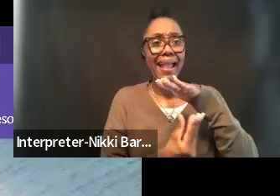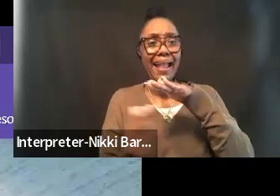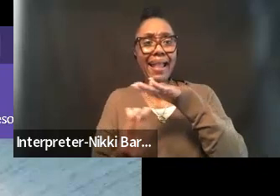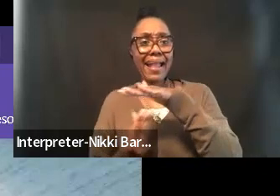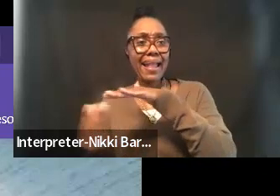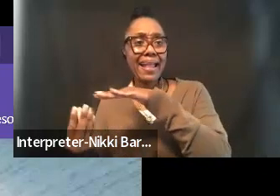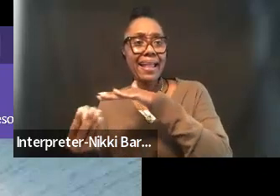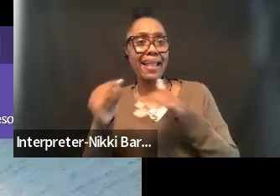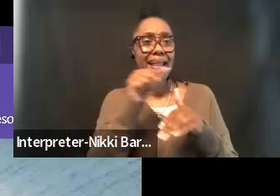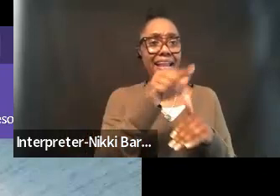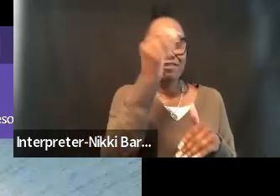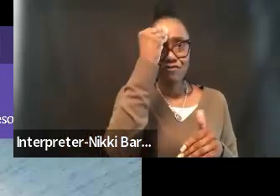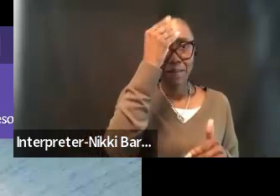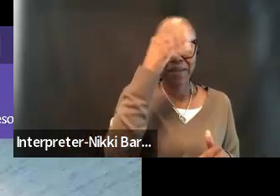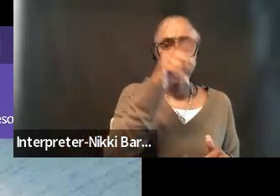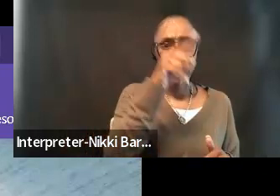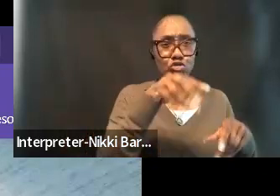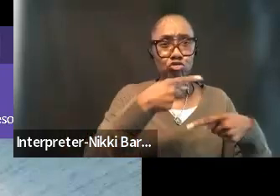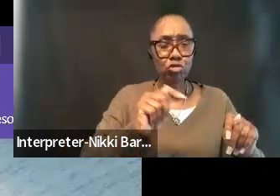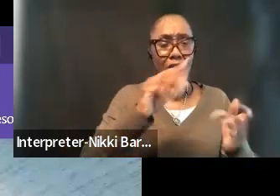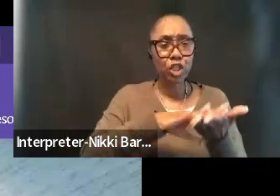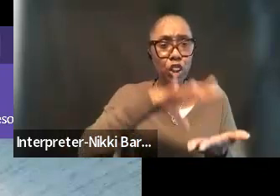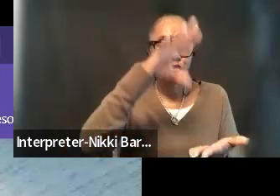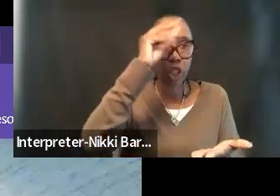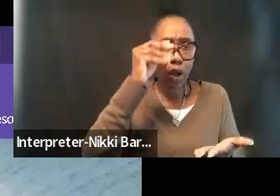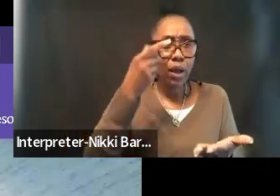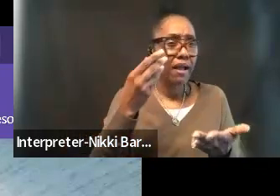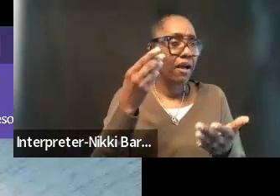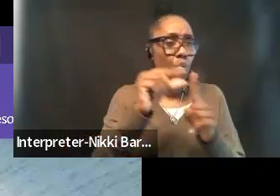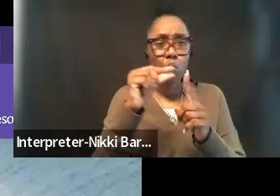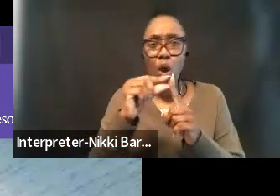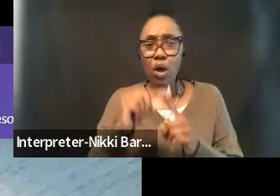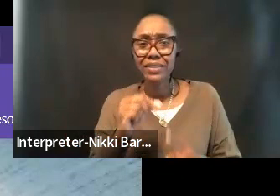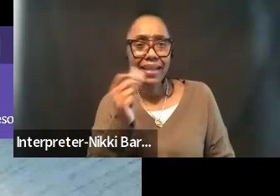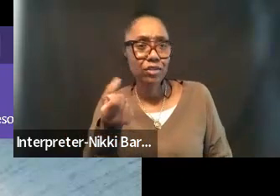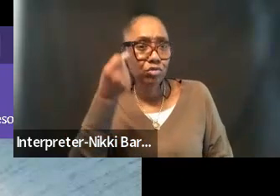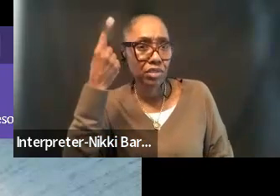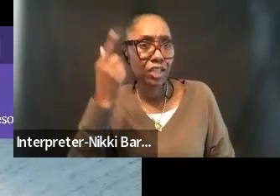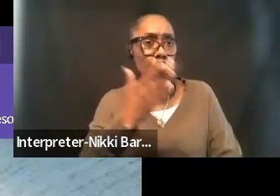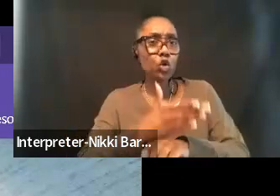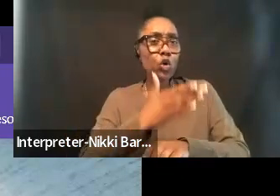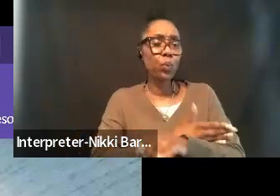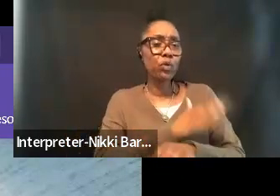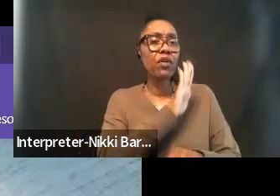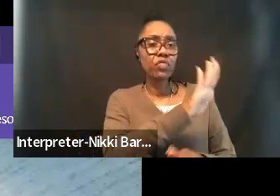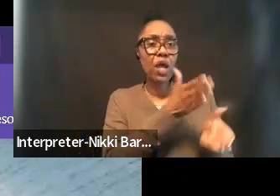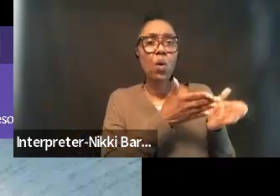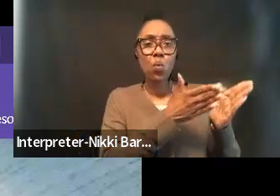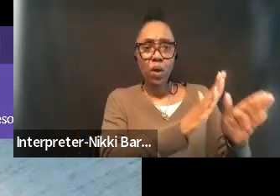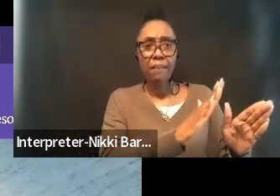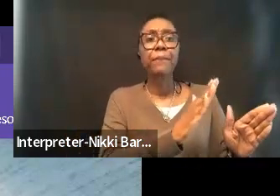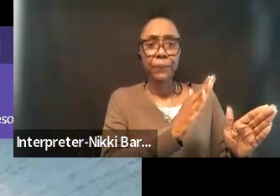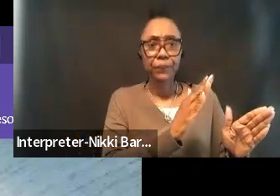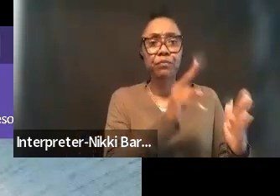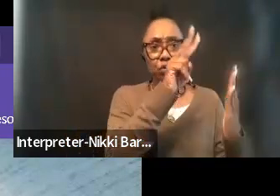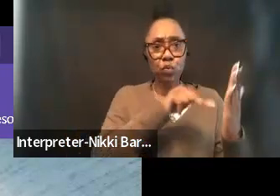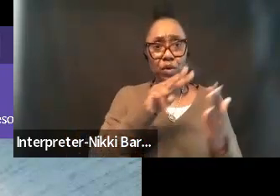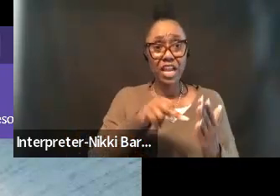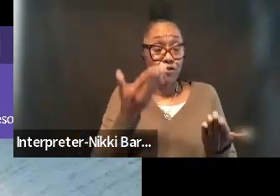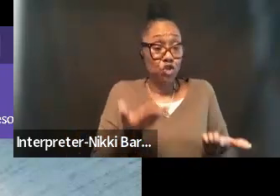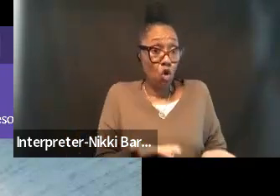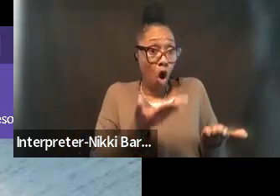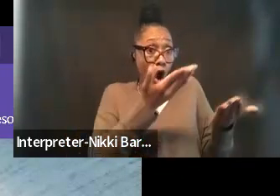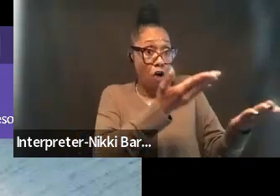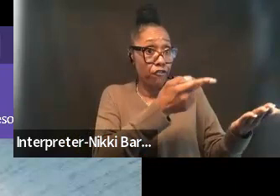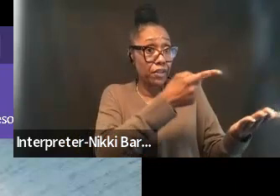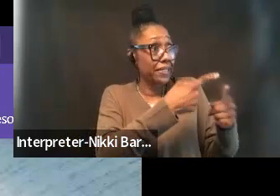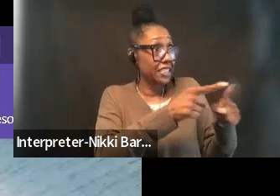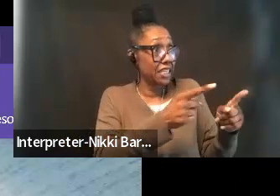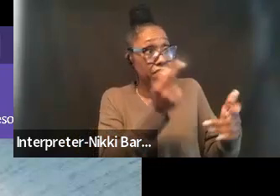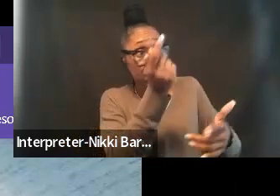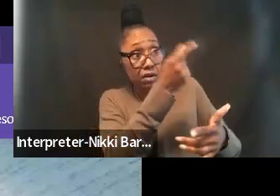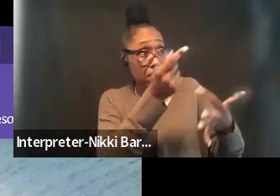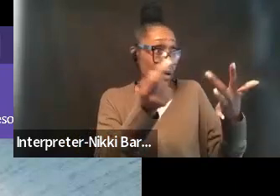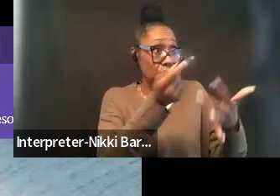And trying to learn and familiar words, you're improving the areas of deficiency. So. Just know that if you offer it to the in a different way, it doesn't mean that that's cheating.